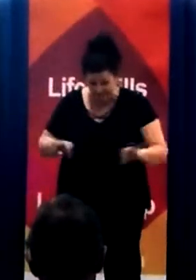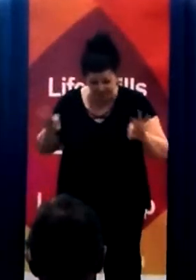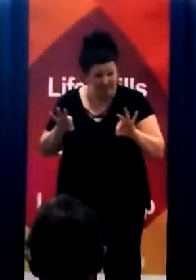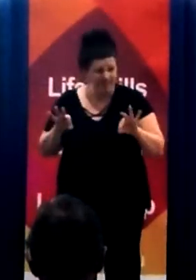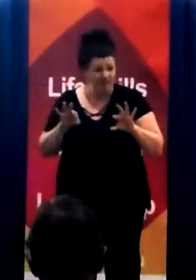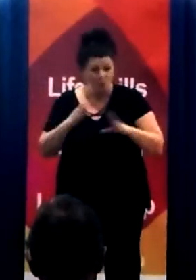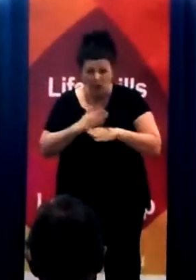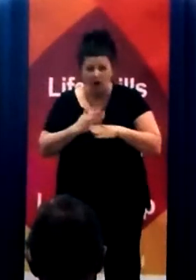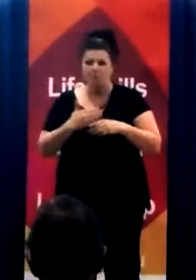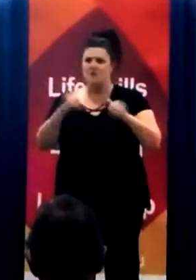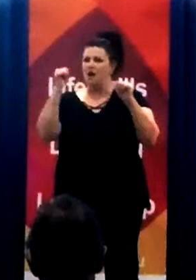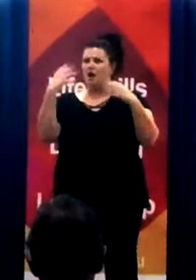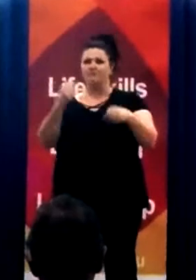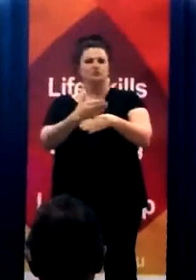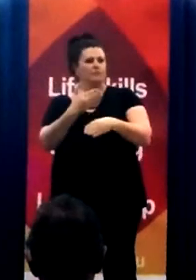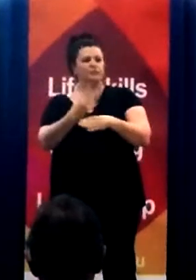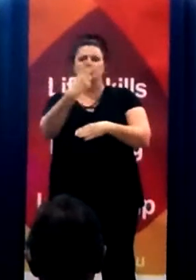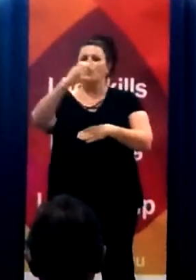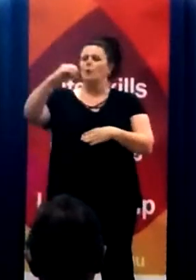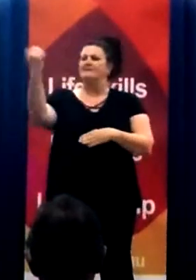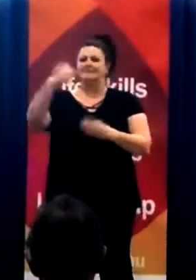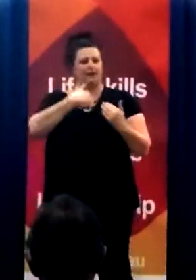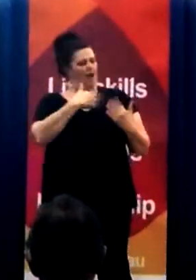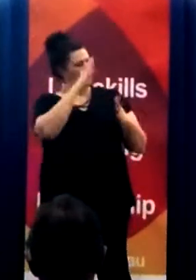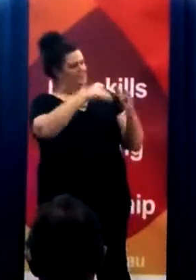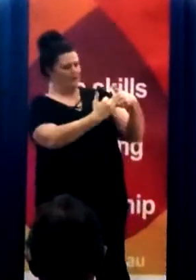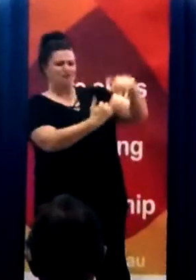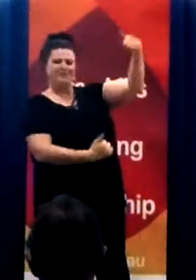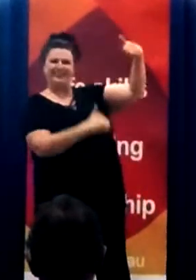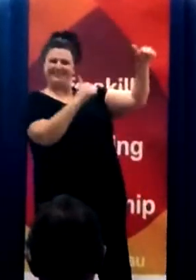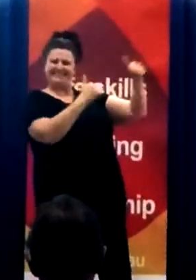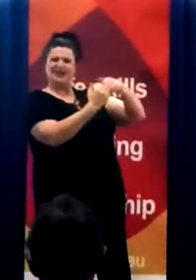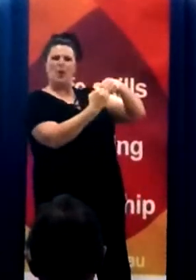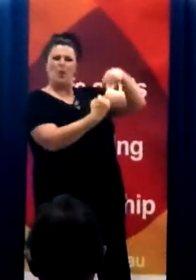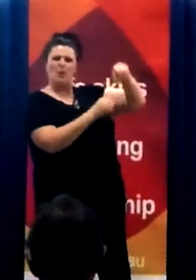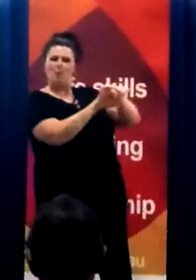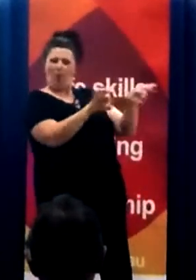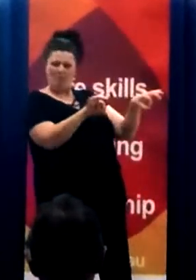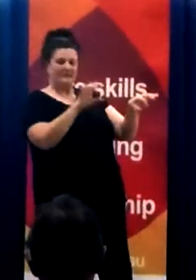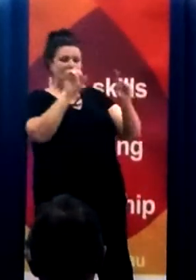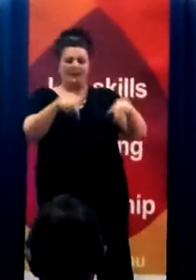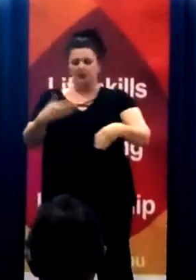2016, I graduated with my Diploma of Auslan and started working full-time at Shenton College